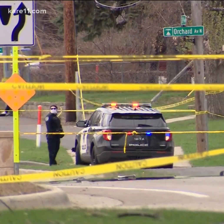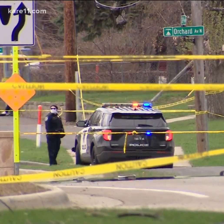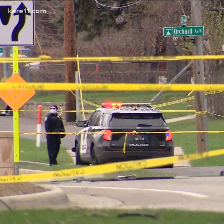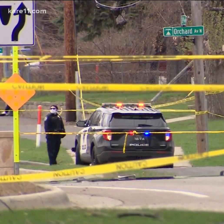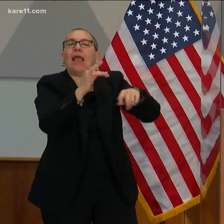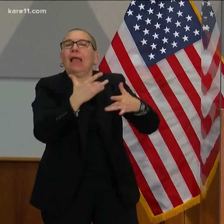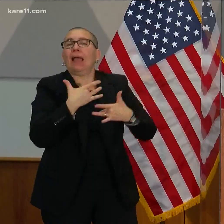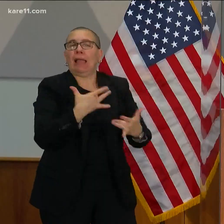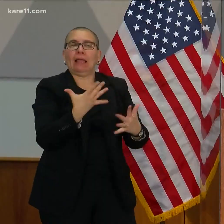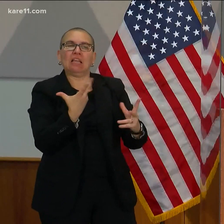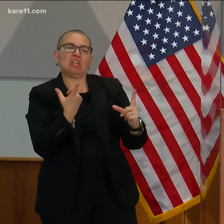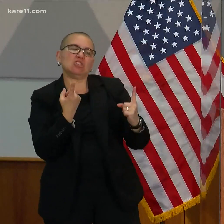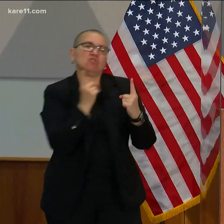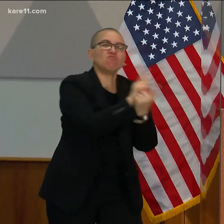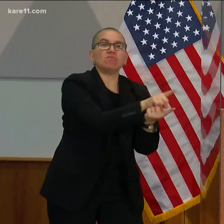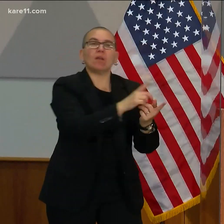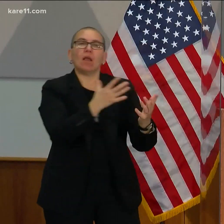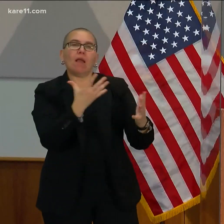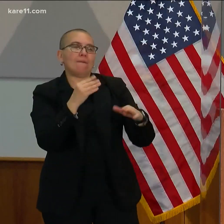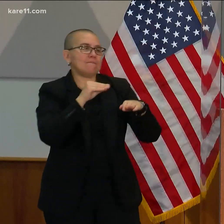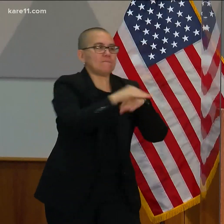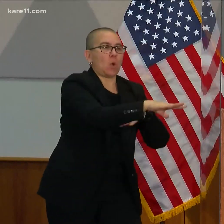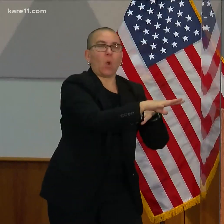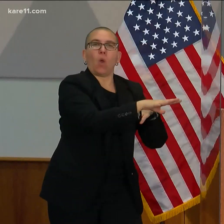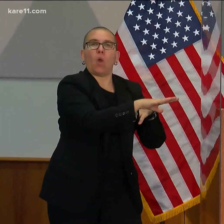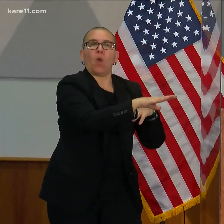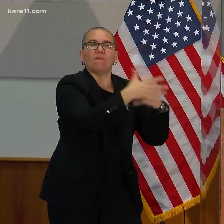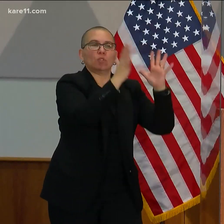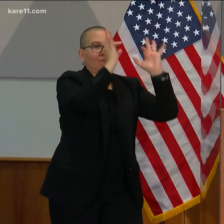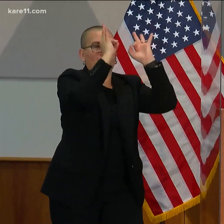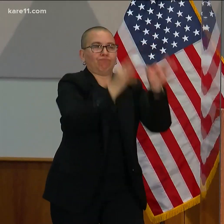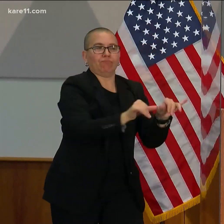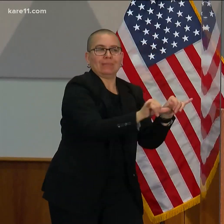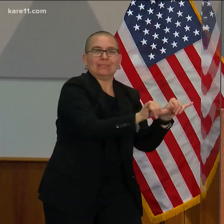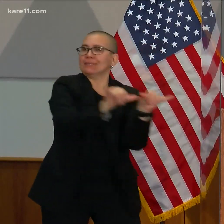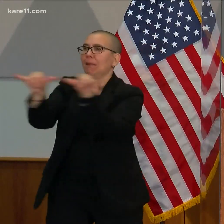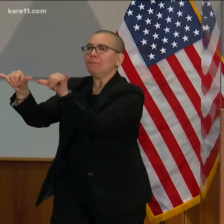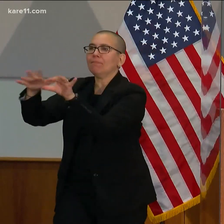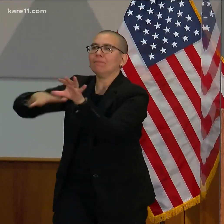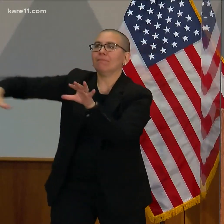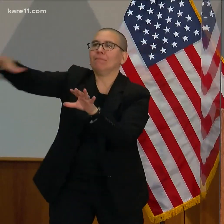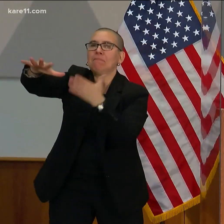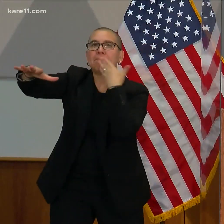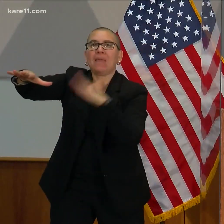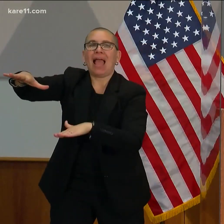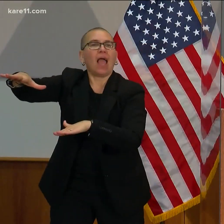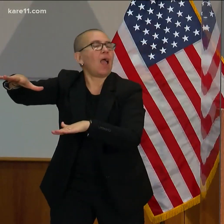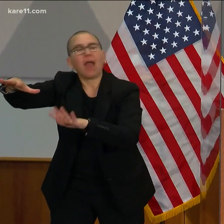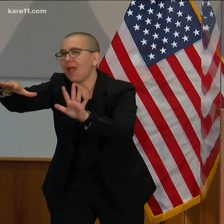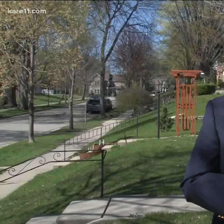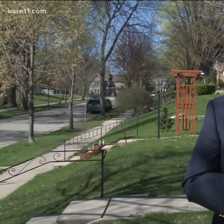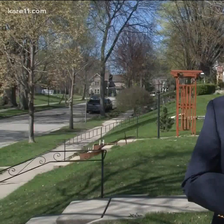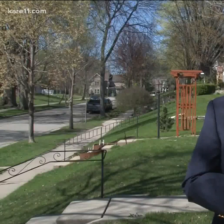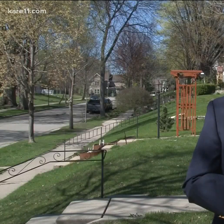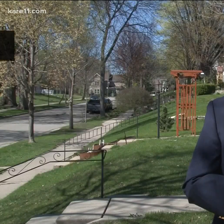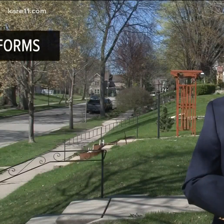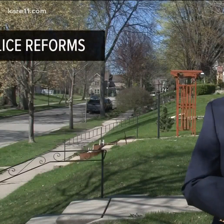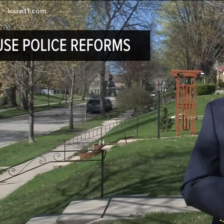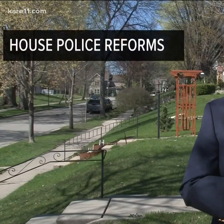A CONTINUED RESPONSE TO GEORGE FLOYDS DEATH THEN ADDED MORE AFTER DAUNTE WRIGHT WAS KILLED EARLIER THIS MONTH.